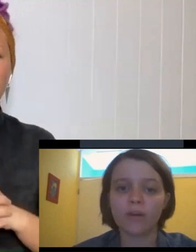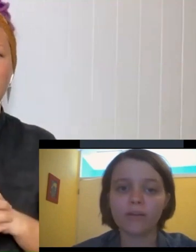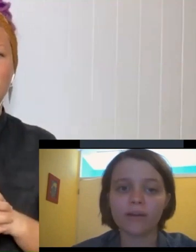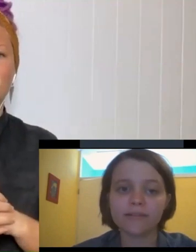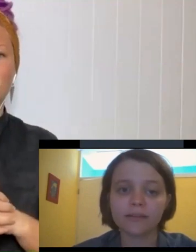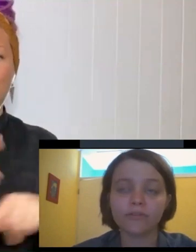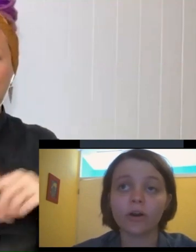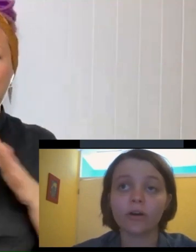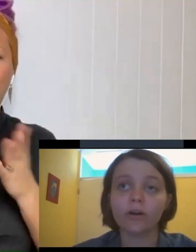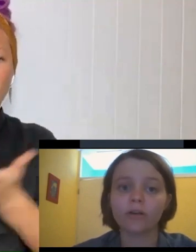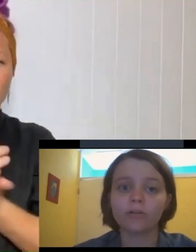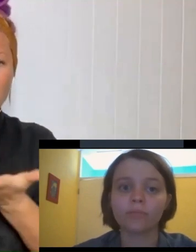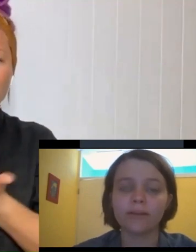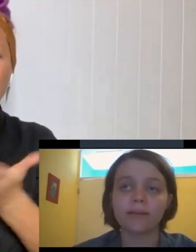fundraising for Corro' we did.